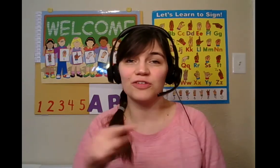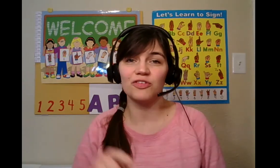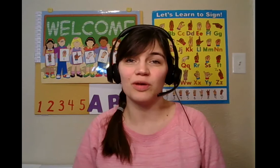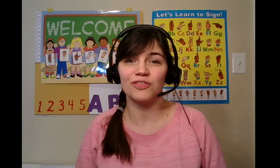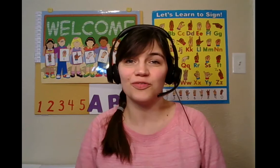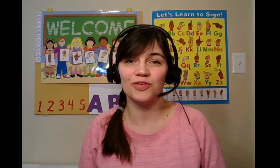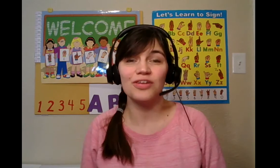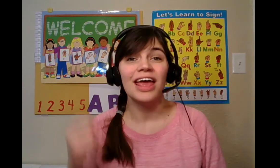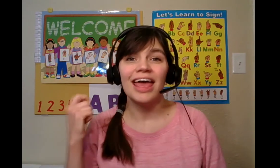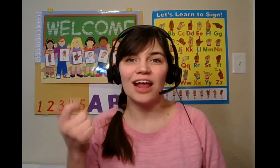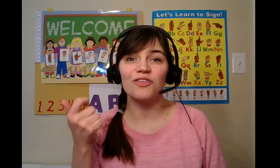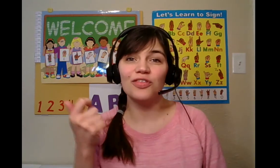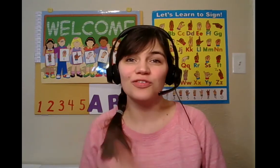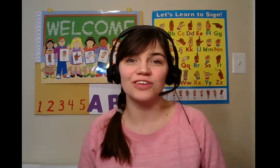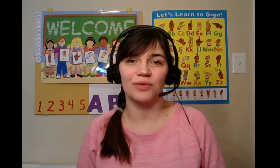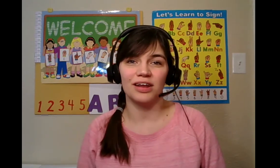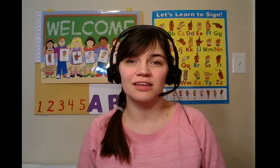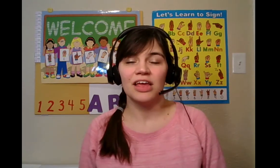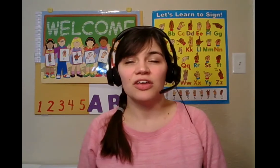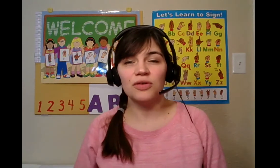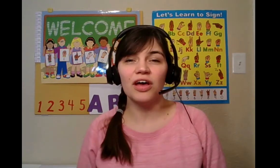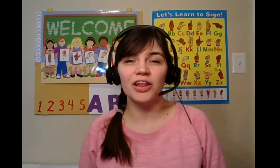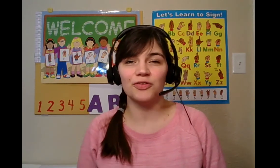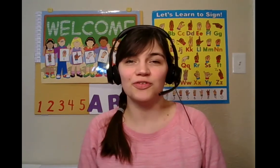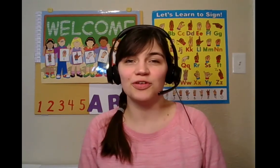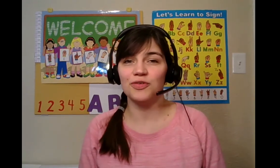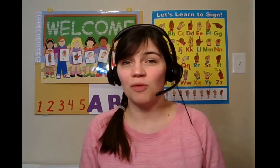squares of food and have a glue stick ready. You can color the food if you want